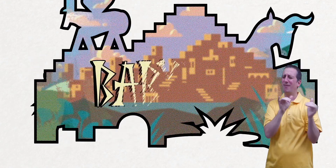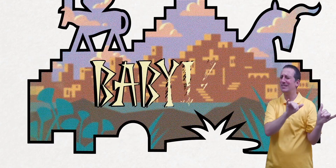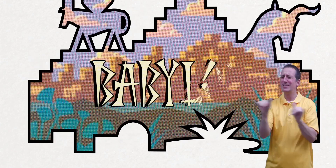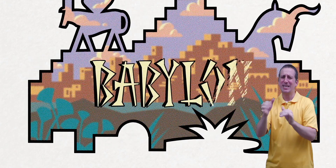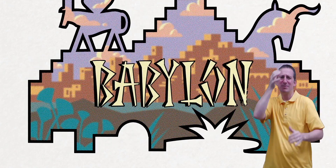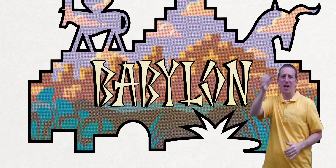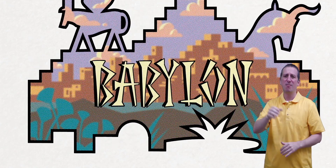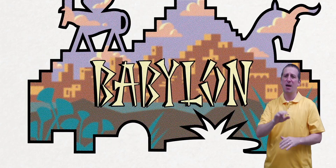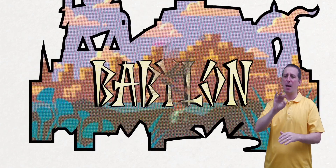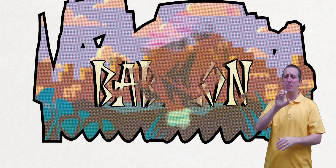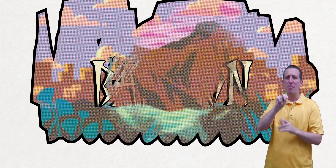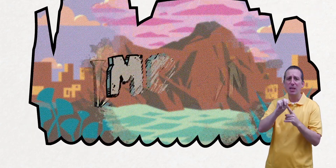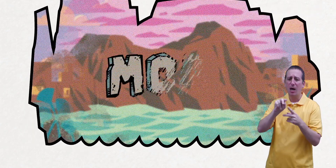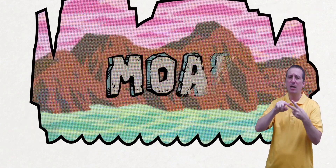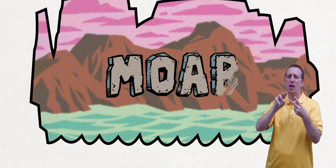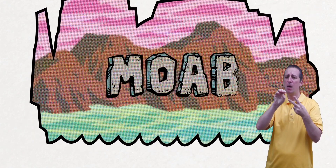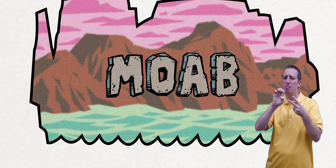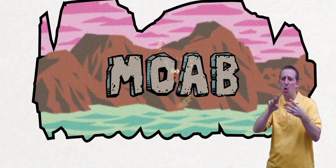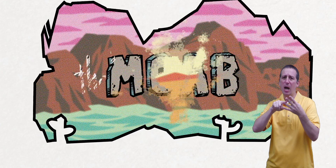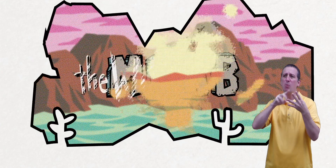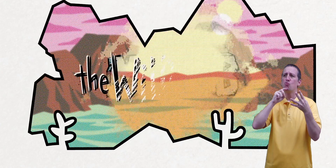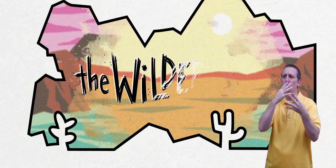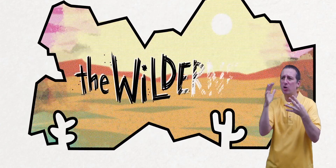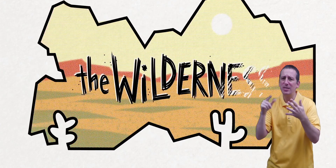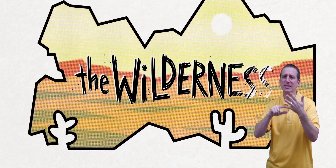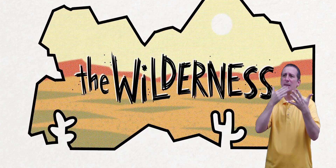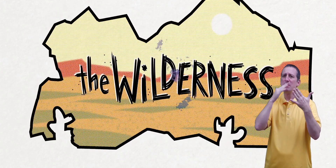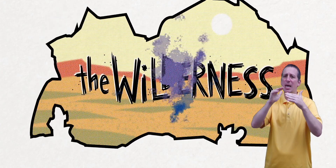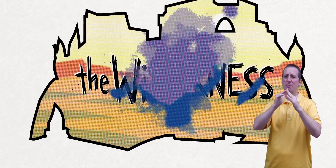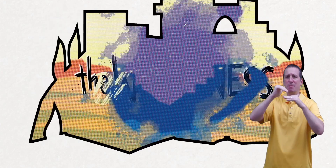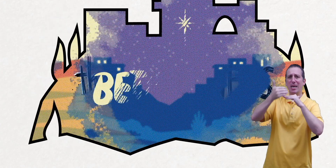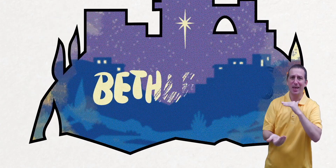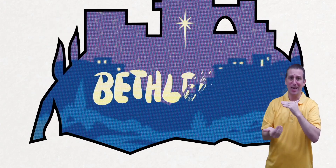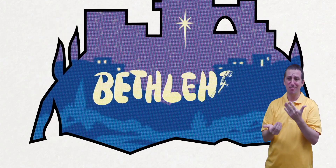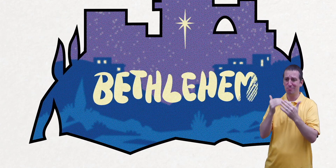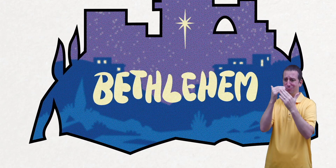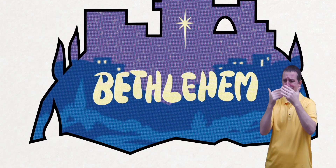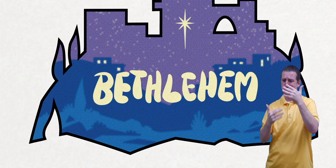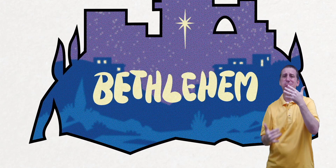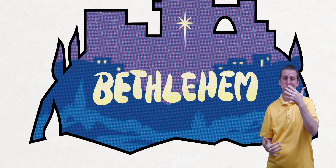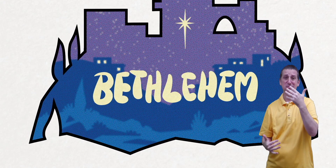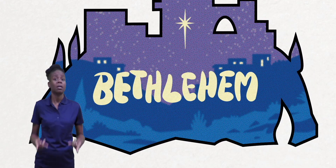settings: Babylon, Moab, the wilderness, Bethlehem, the list goes on.